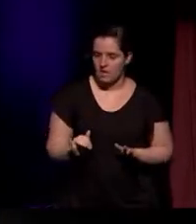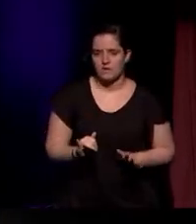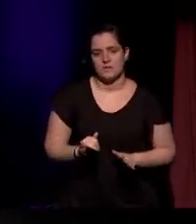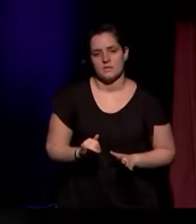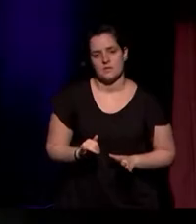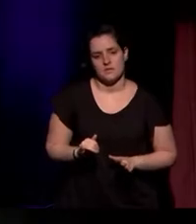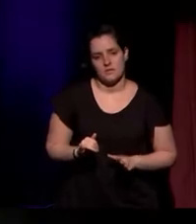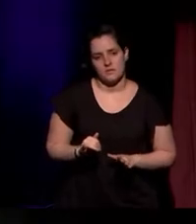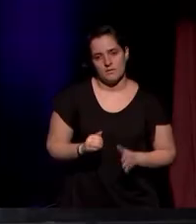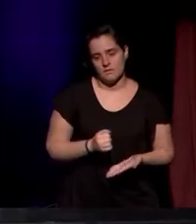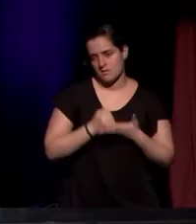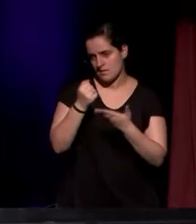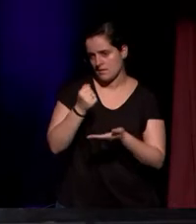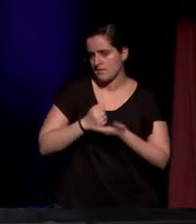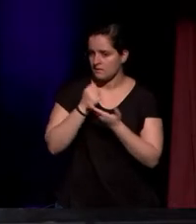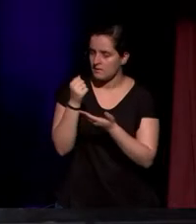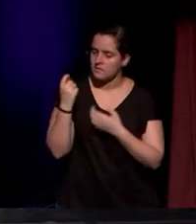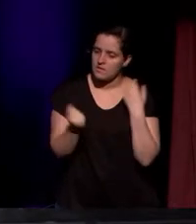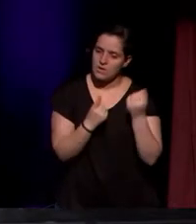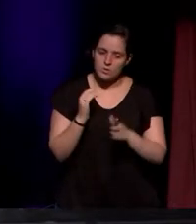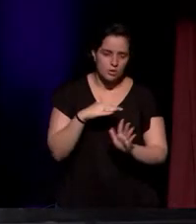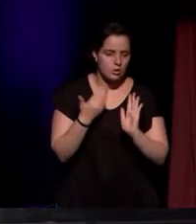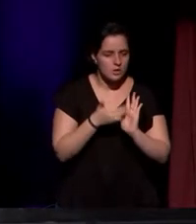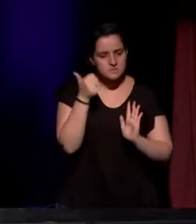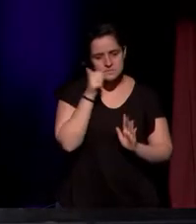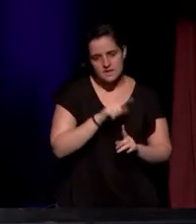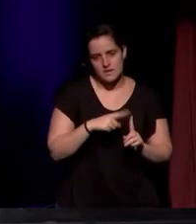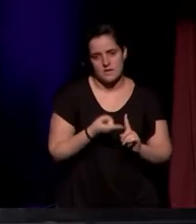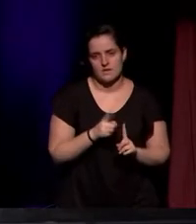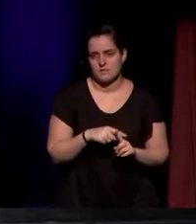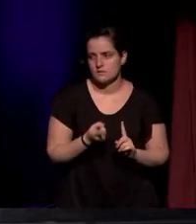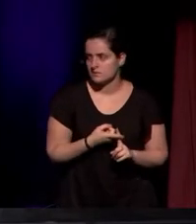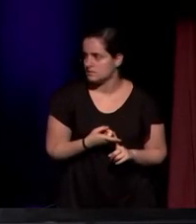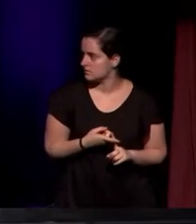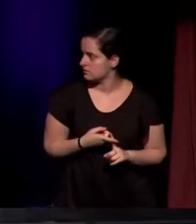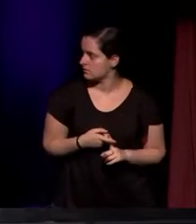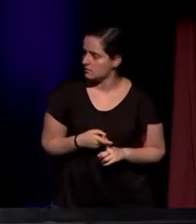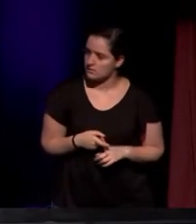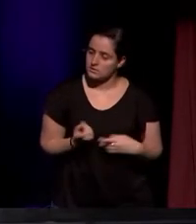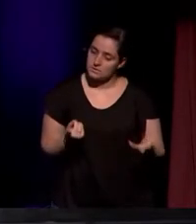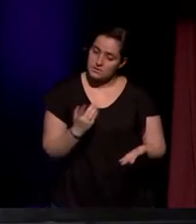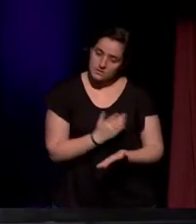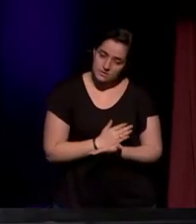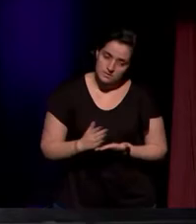to the night course all pregnant girls. And, as soon as the President,